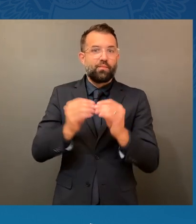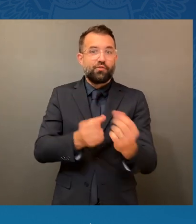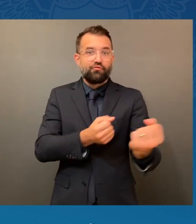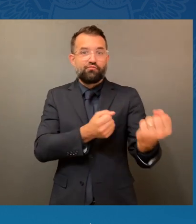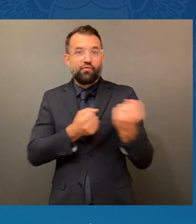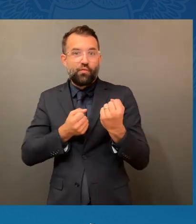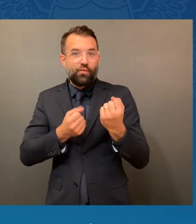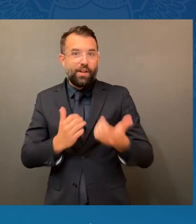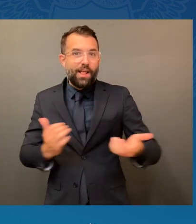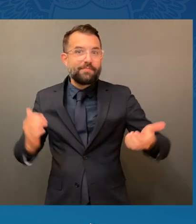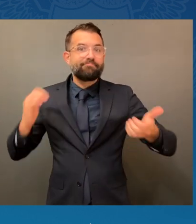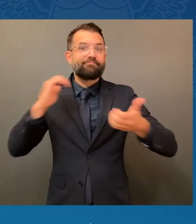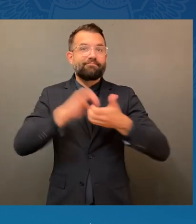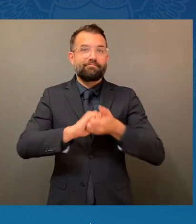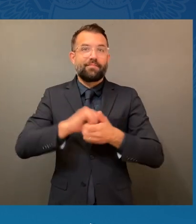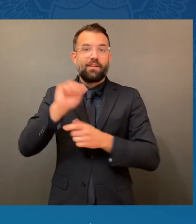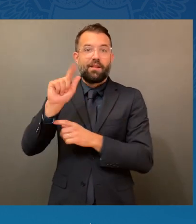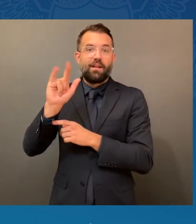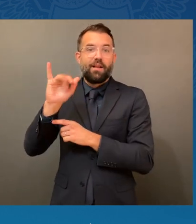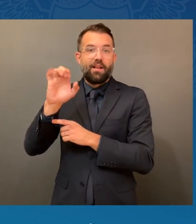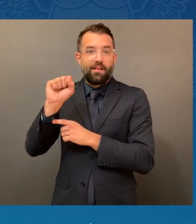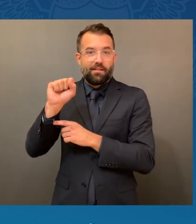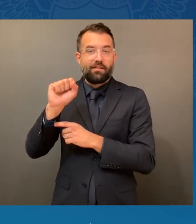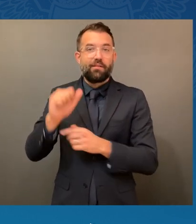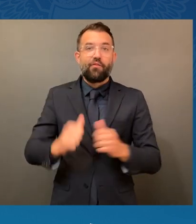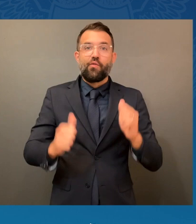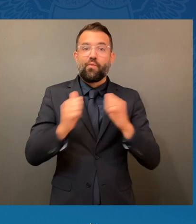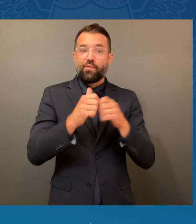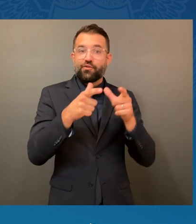As you maintain our readiness and capabilities,